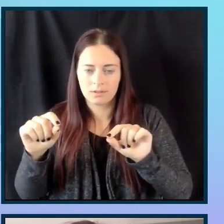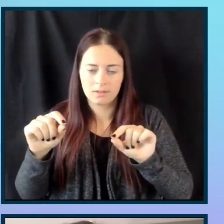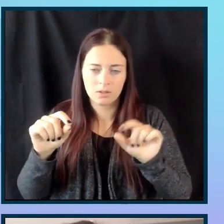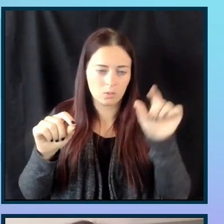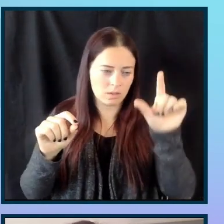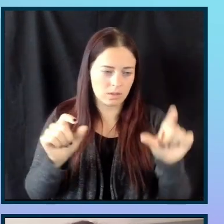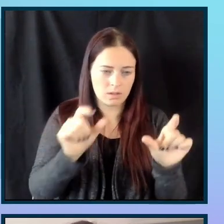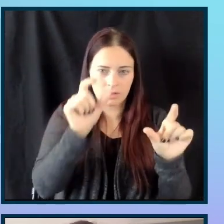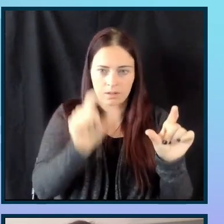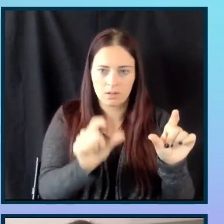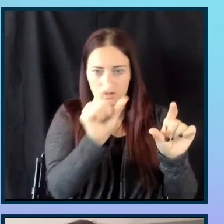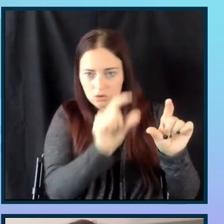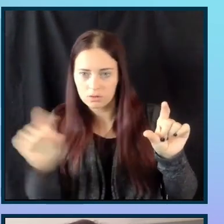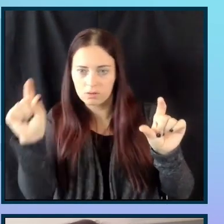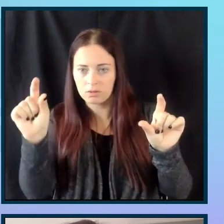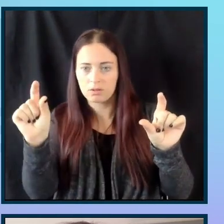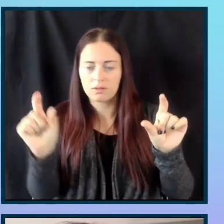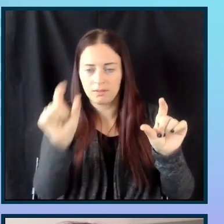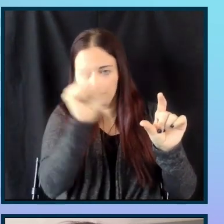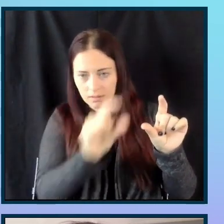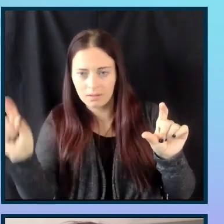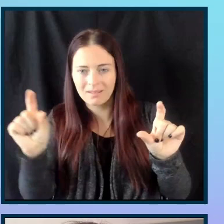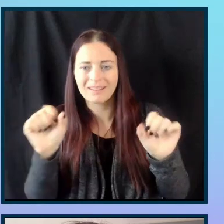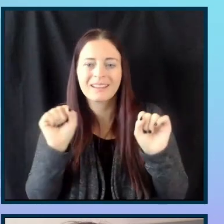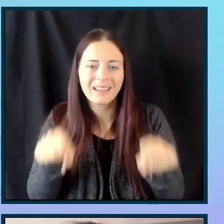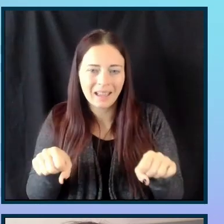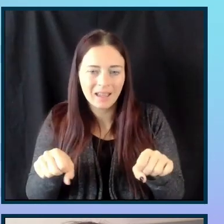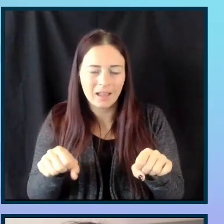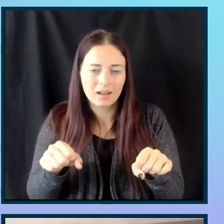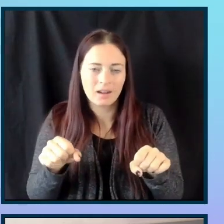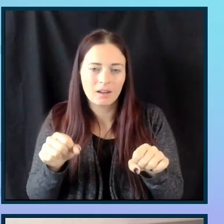You want some kind of controller button that lets you move those around.